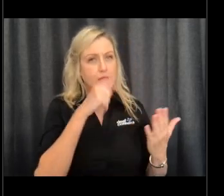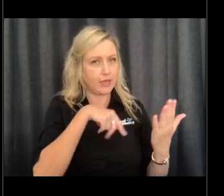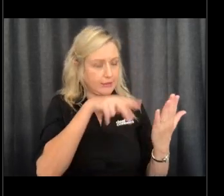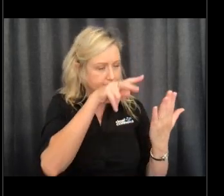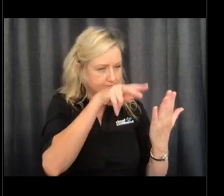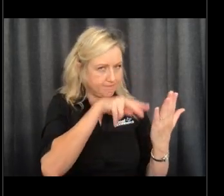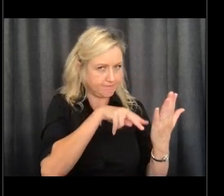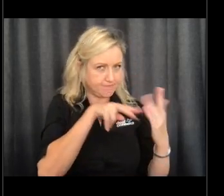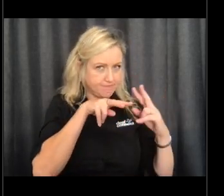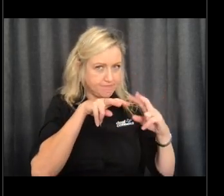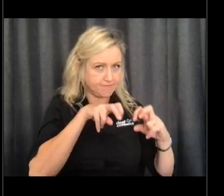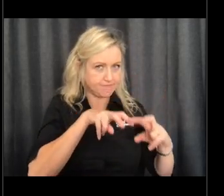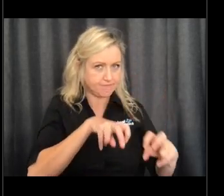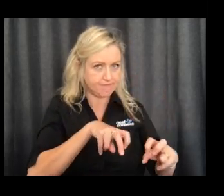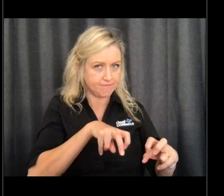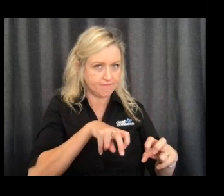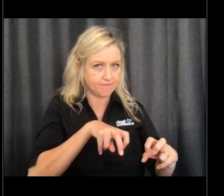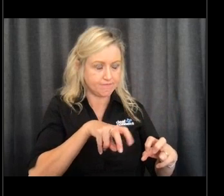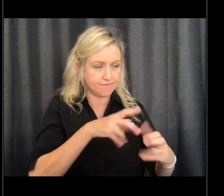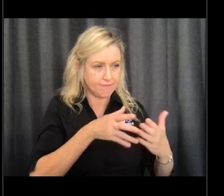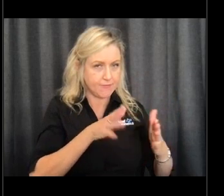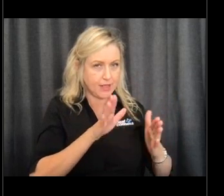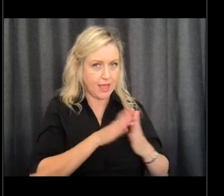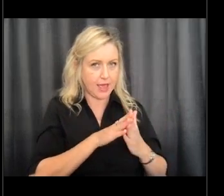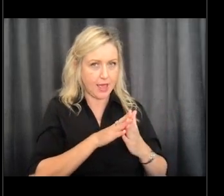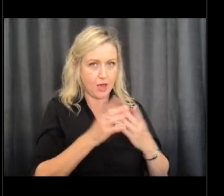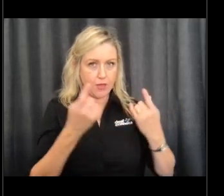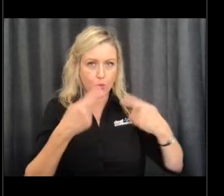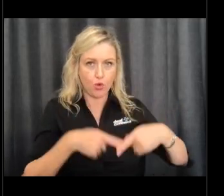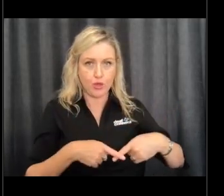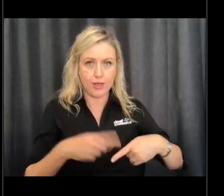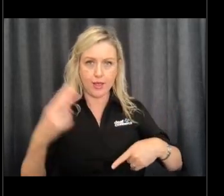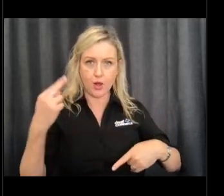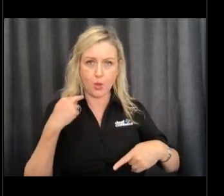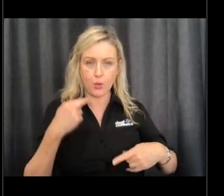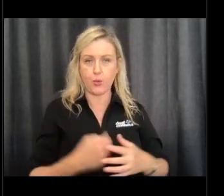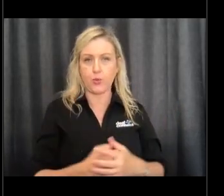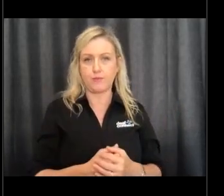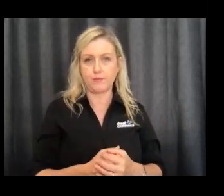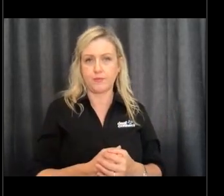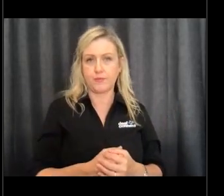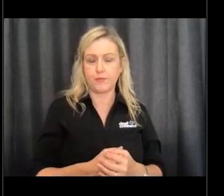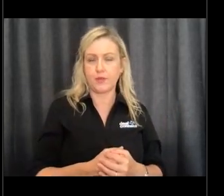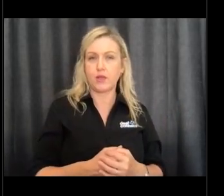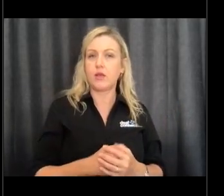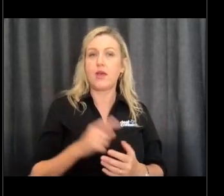those maintenance clauses are being handled because it's not okay to just generally deny